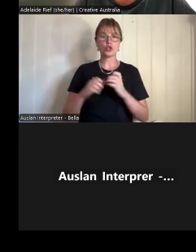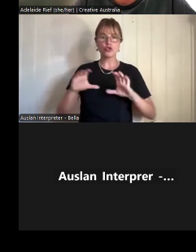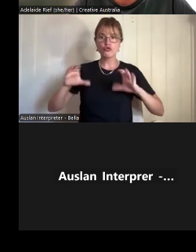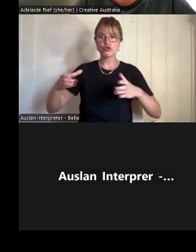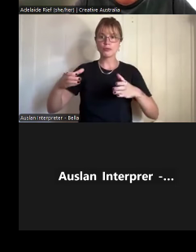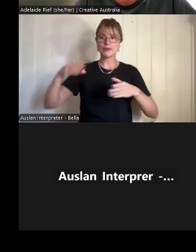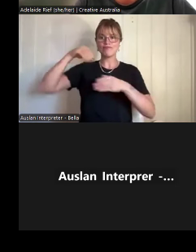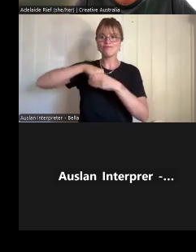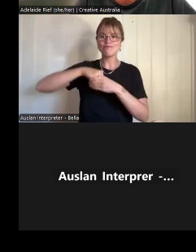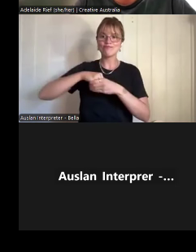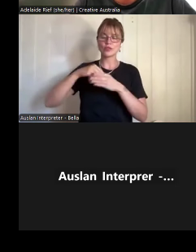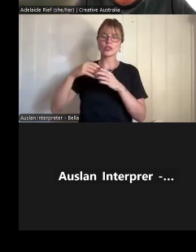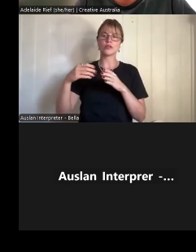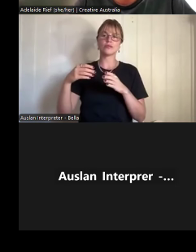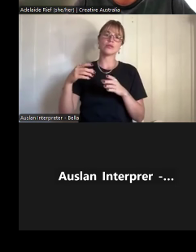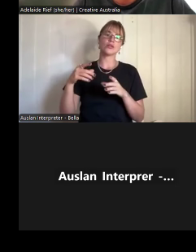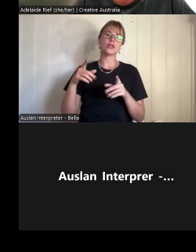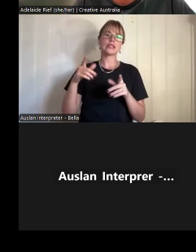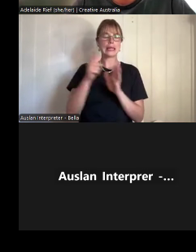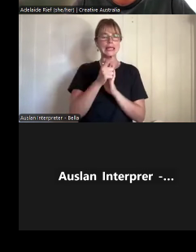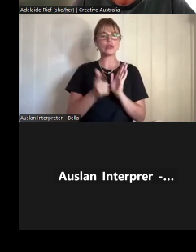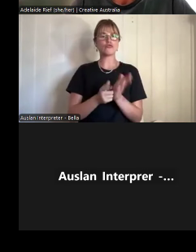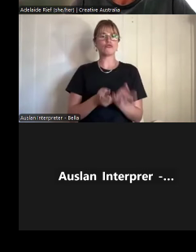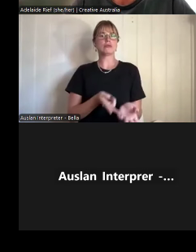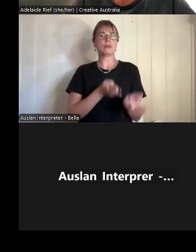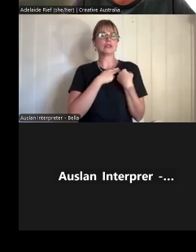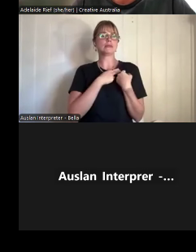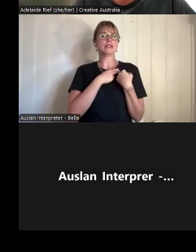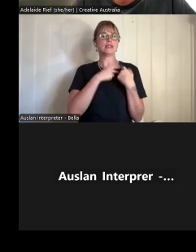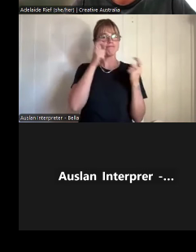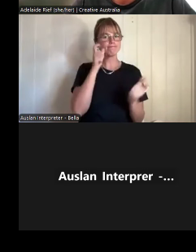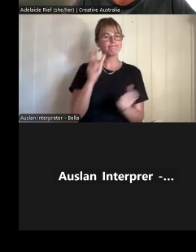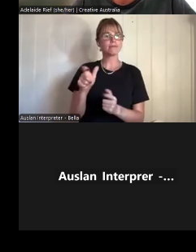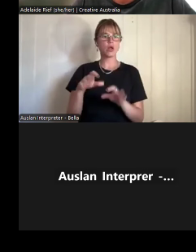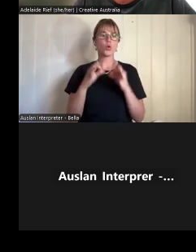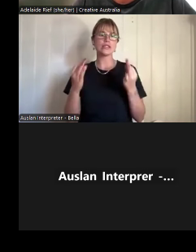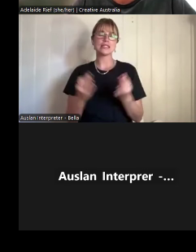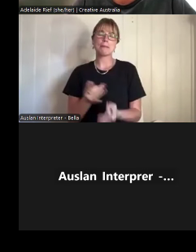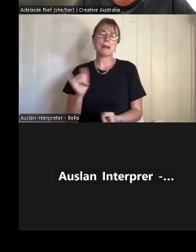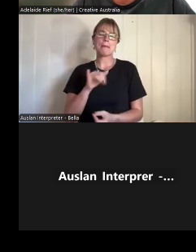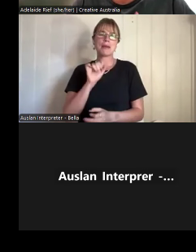legal responsibility to govern the organisation. They might be called very different things and